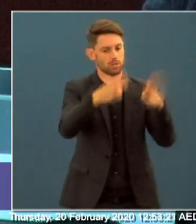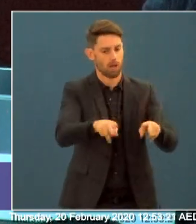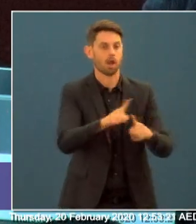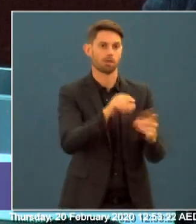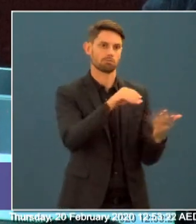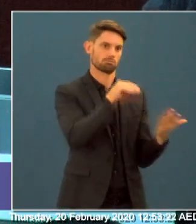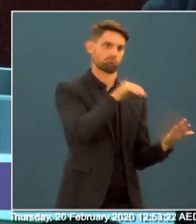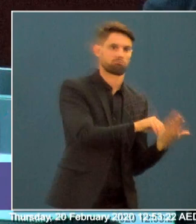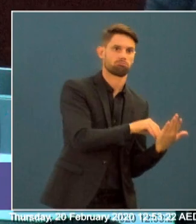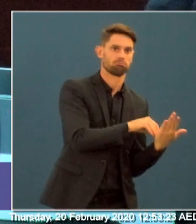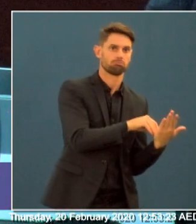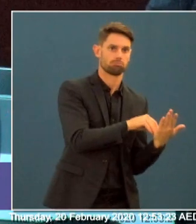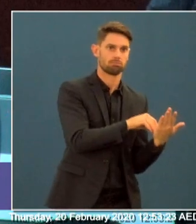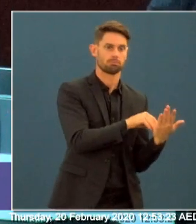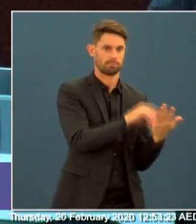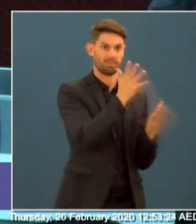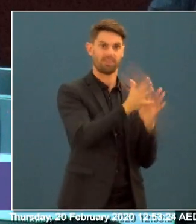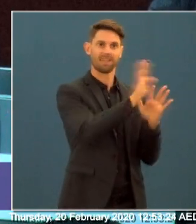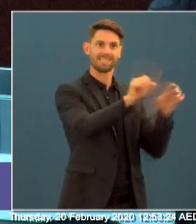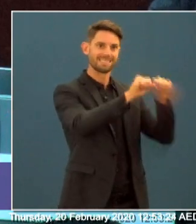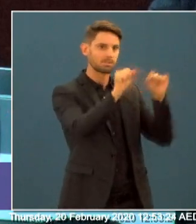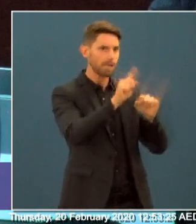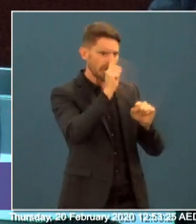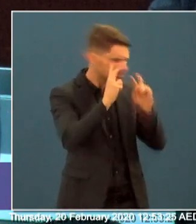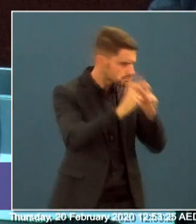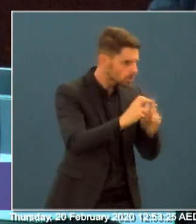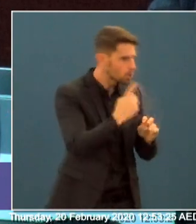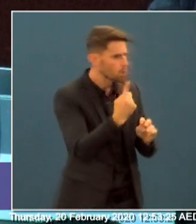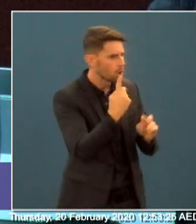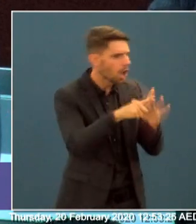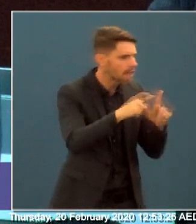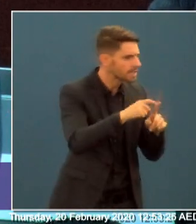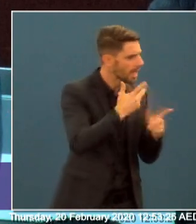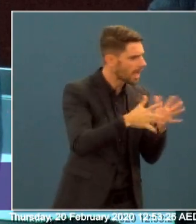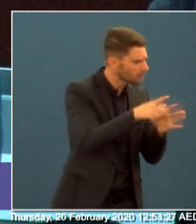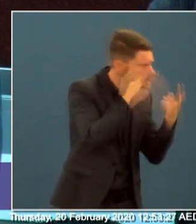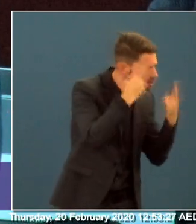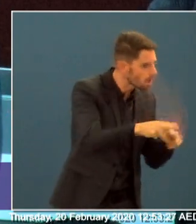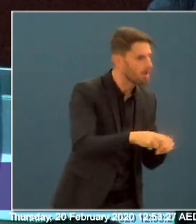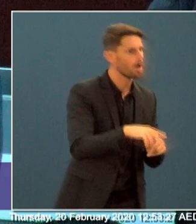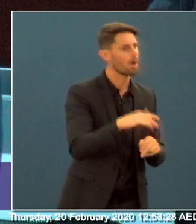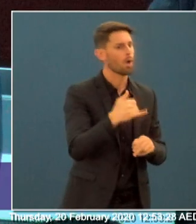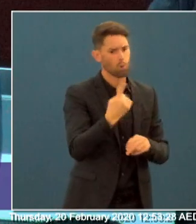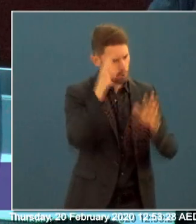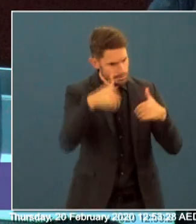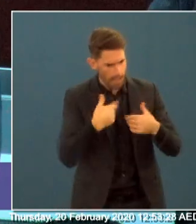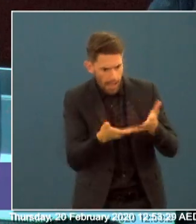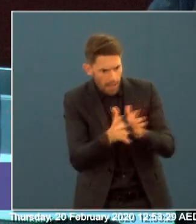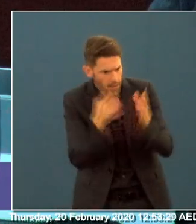in terms of the absence of having a code for disability status in the database, what the consequences might be.